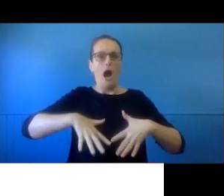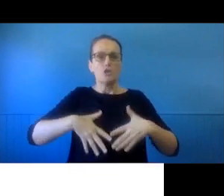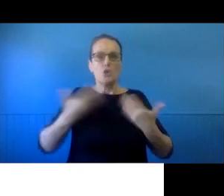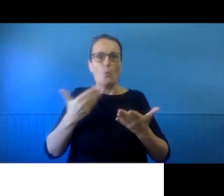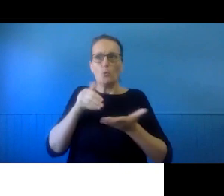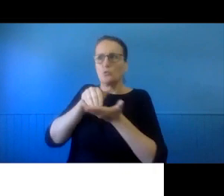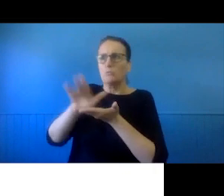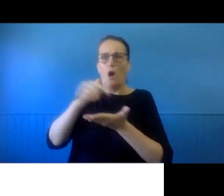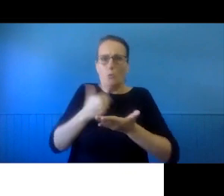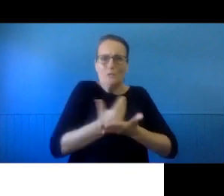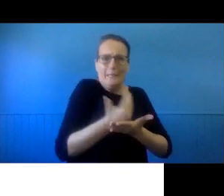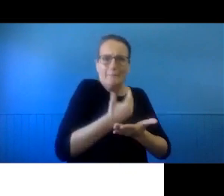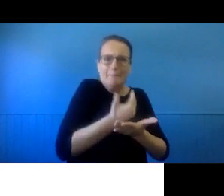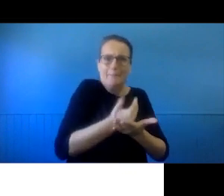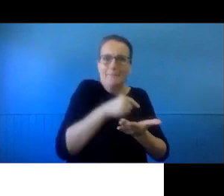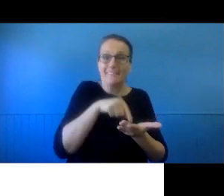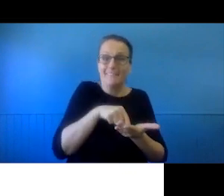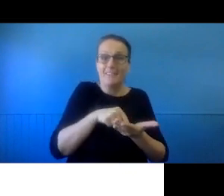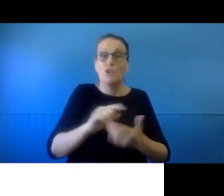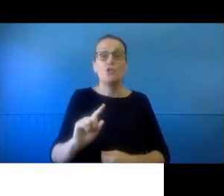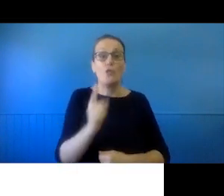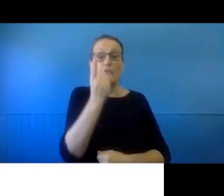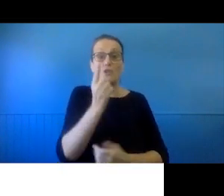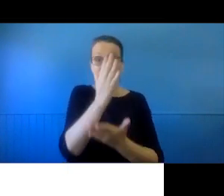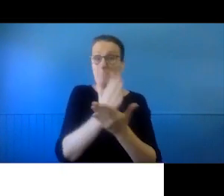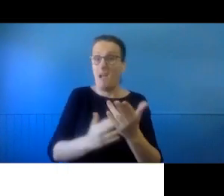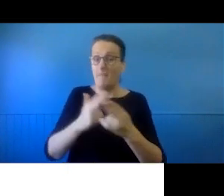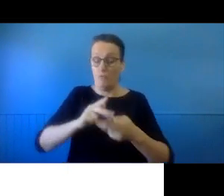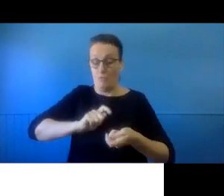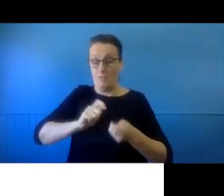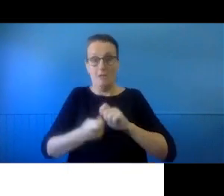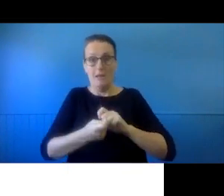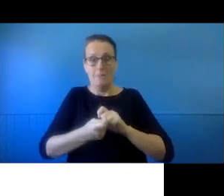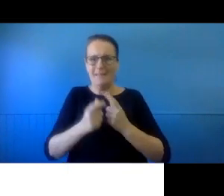first aspect of adaption, funnily enough, is what we don't want to let